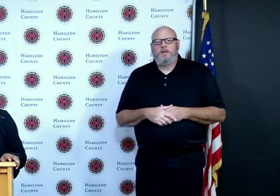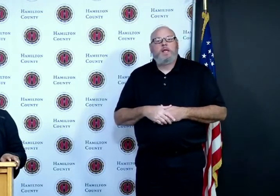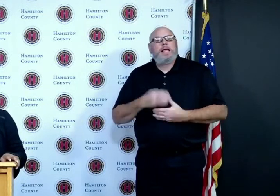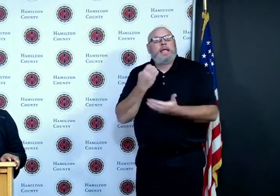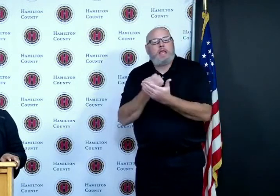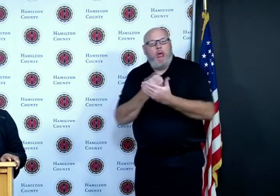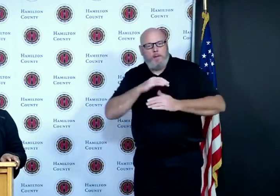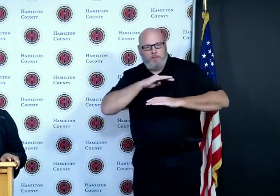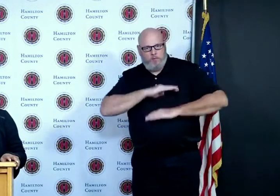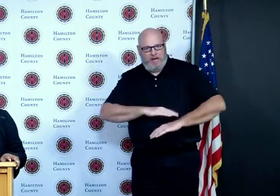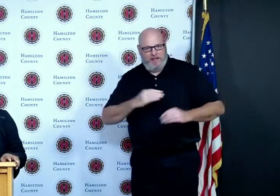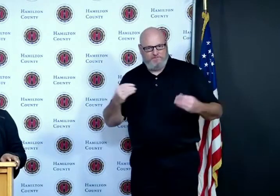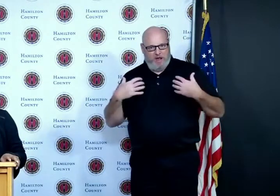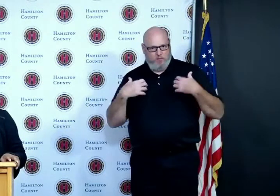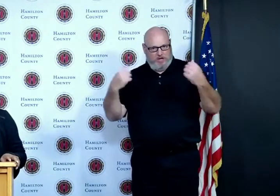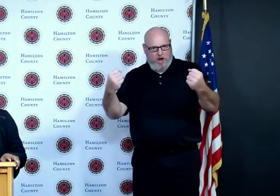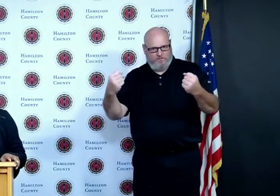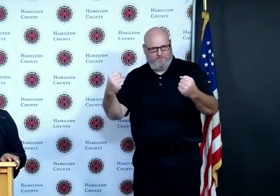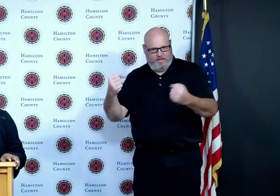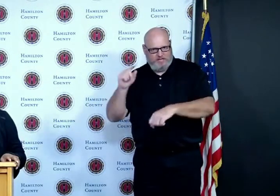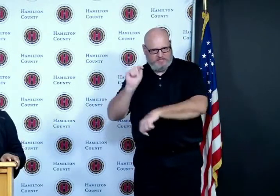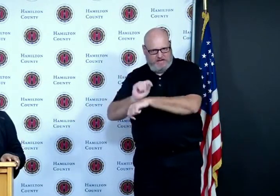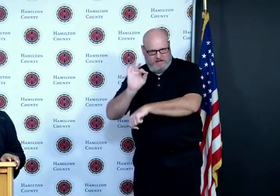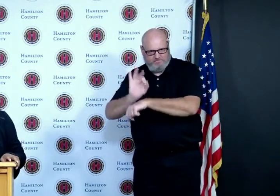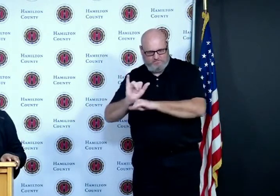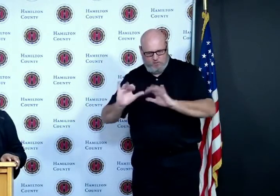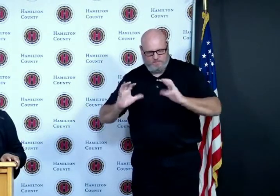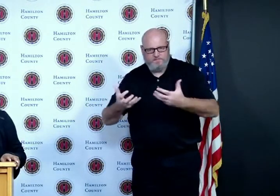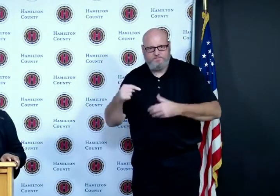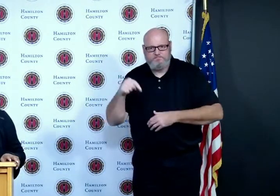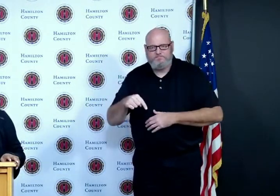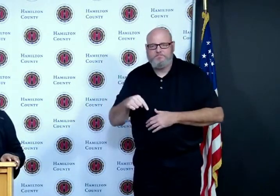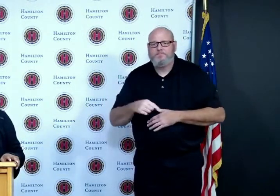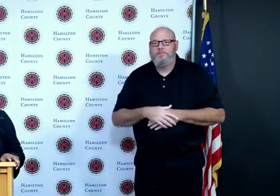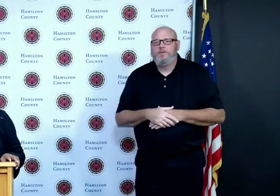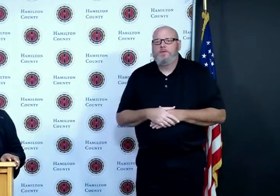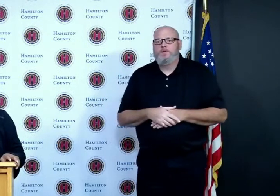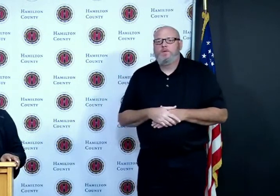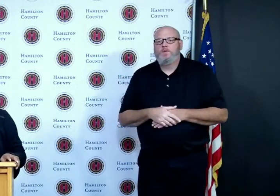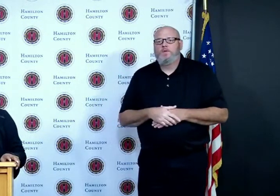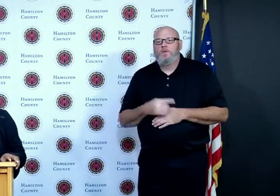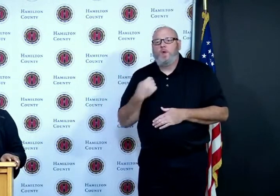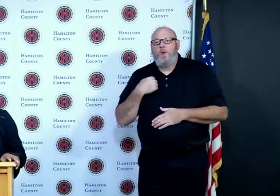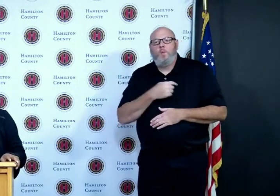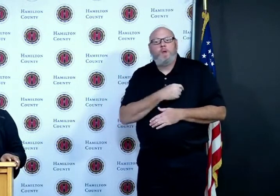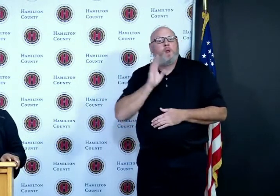and talks about what's going to be recommended to the Board obviously the Board as and I'm a